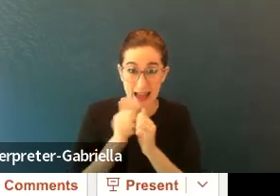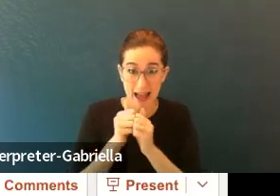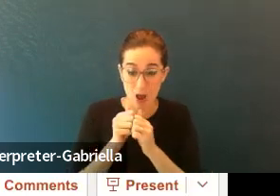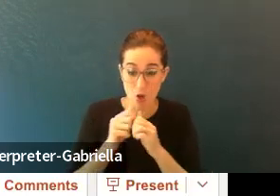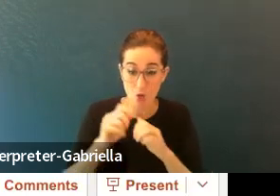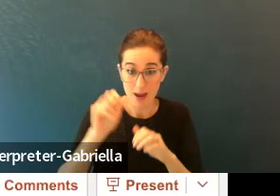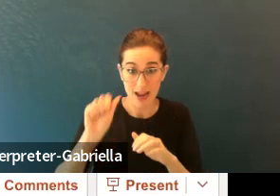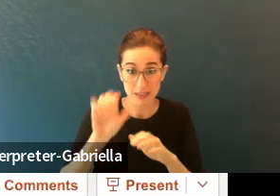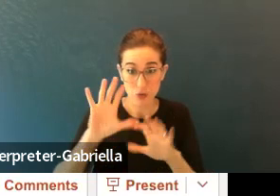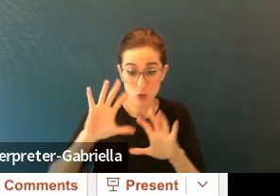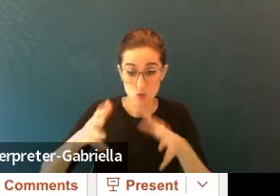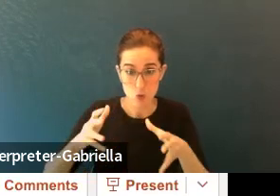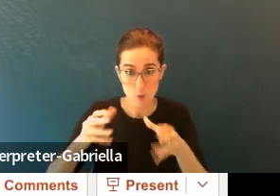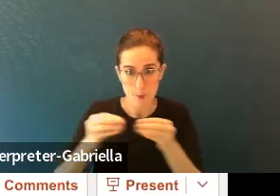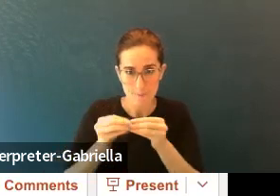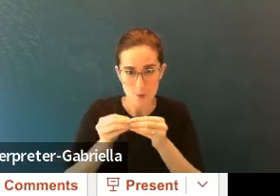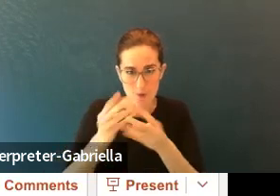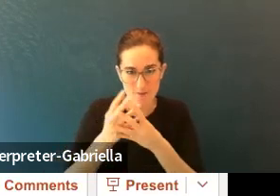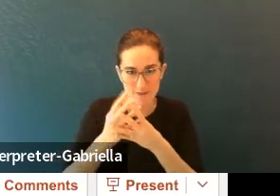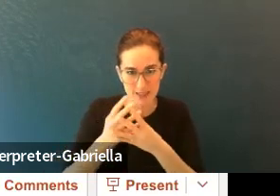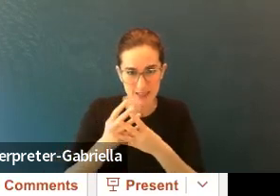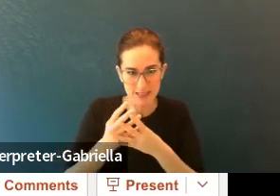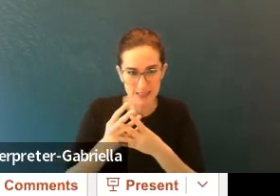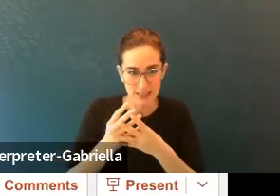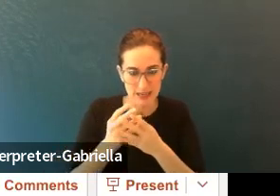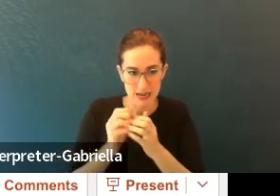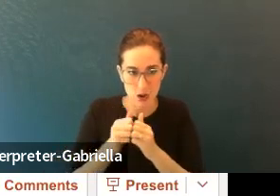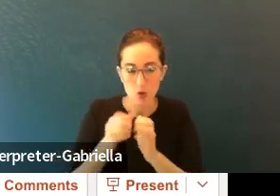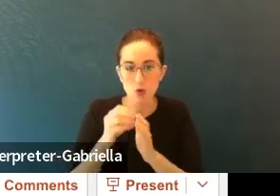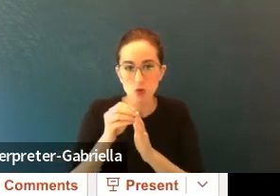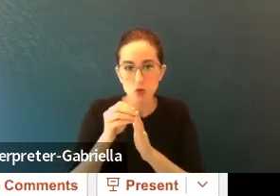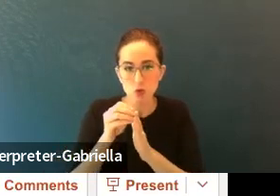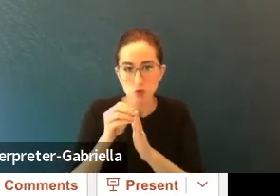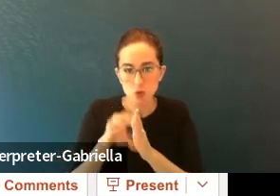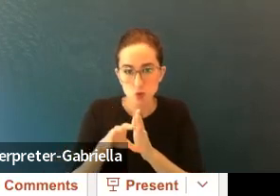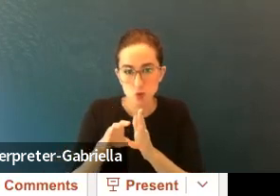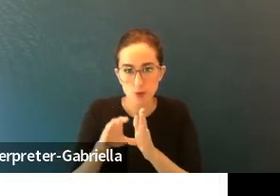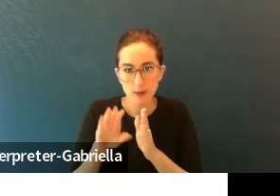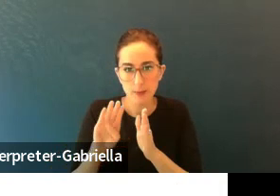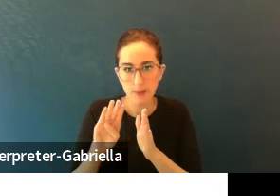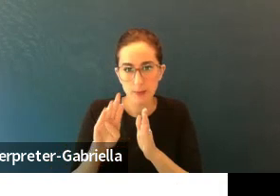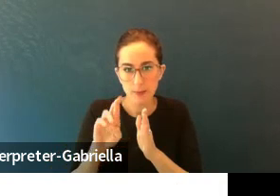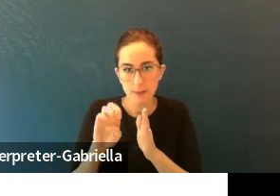the student head count. The first one we are looking at did that real quick.